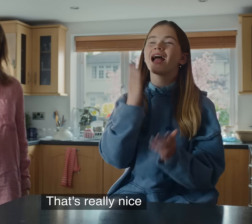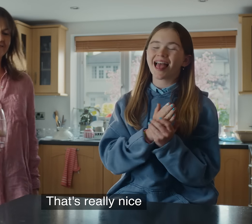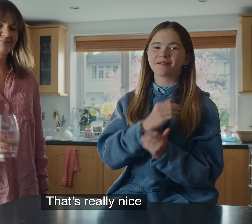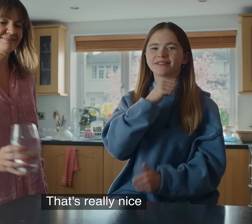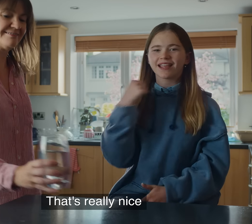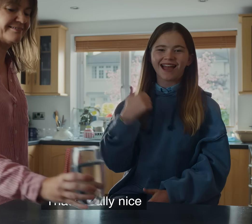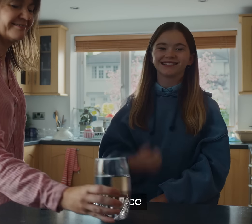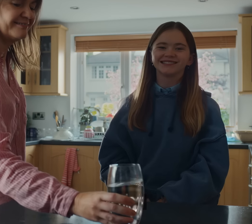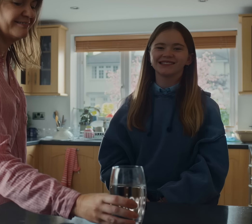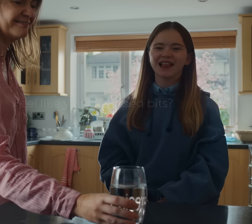(Glass clinks on table)